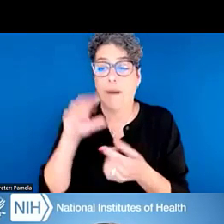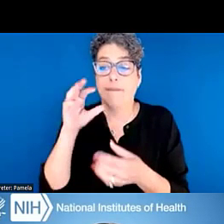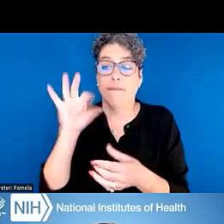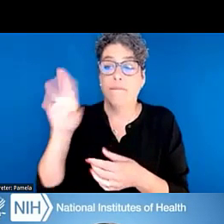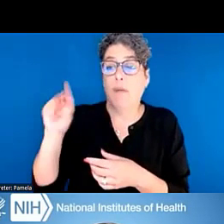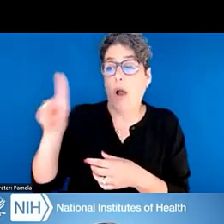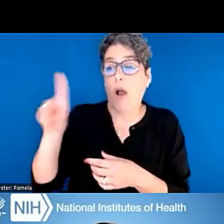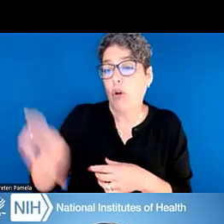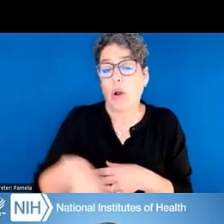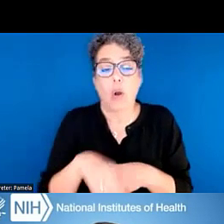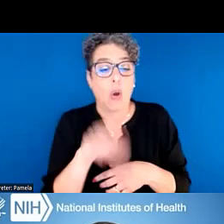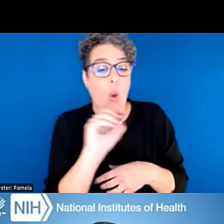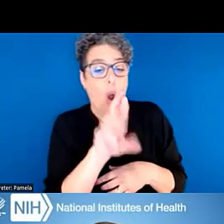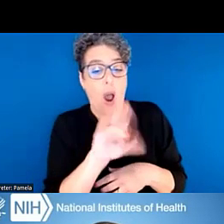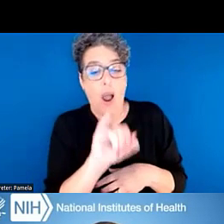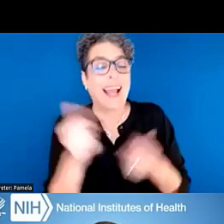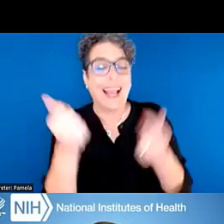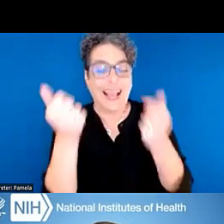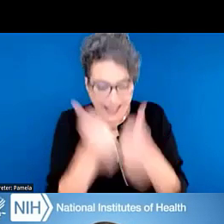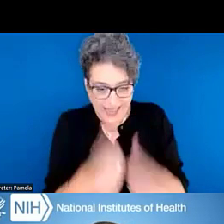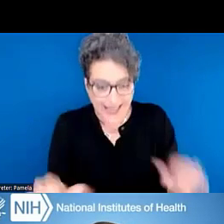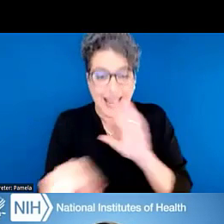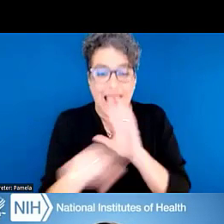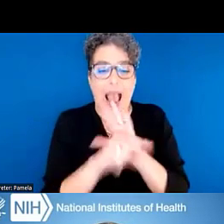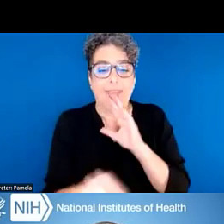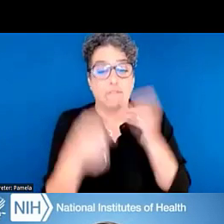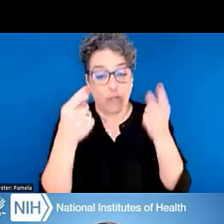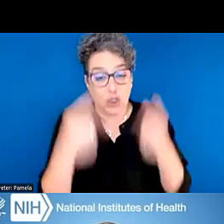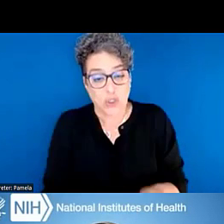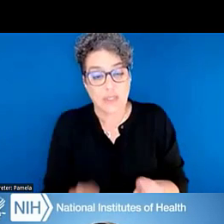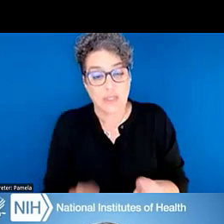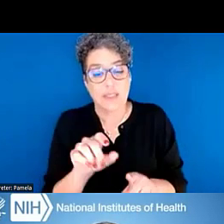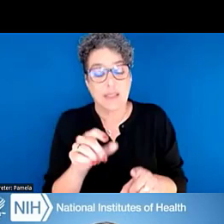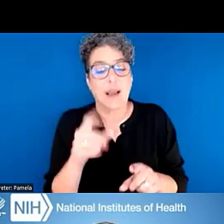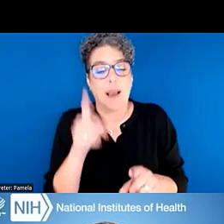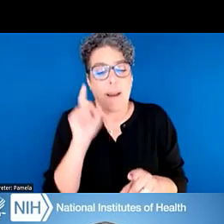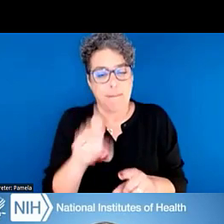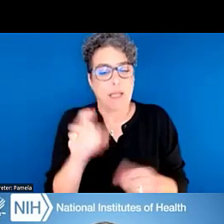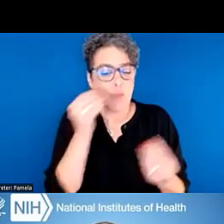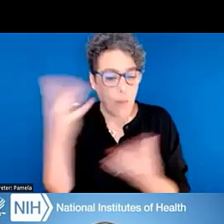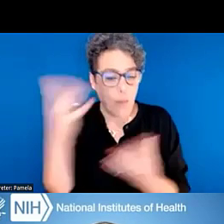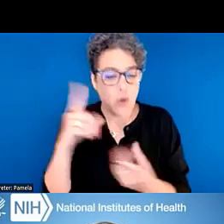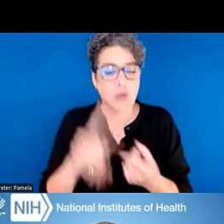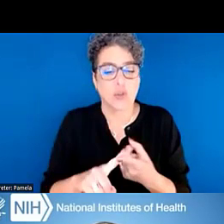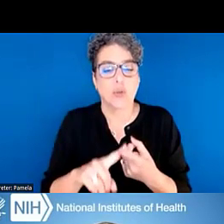any adverse event should be reported to ORI as well as the funding agency,